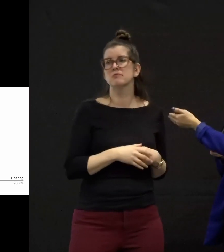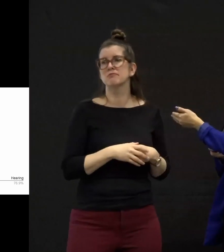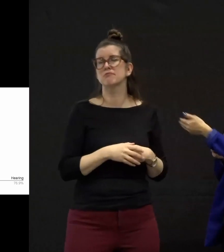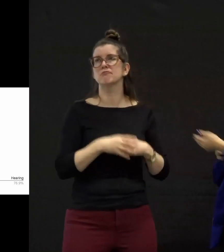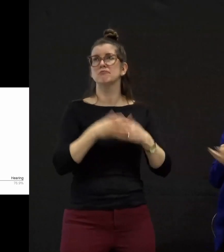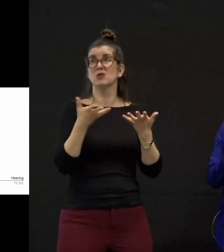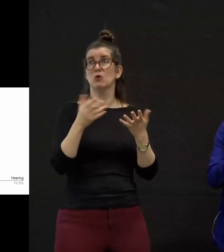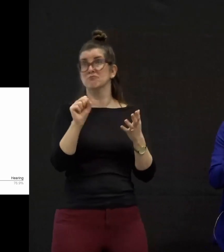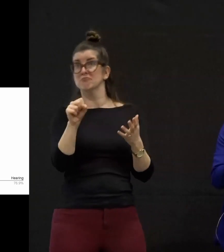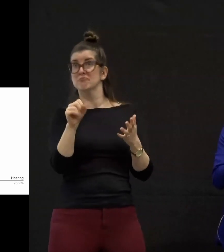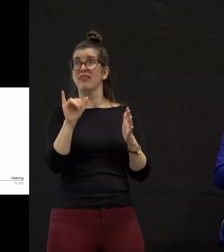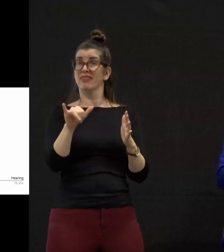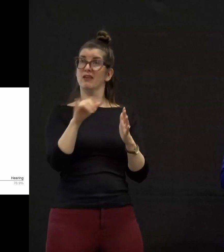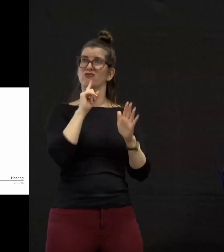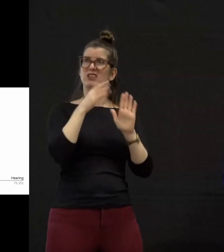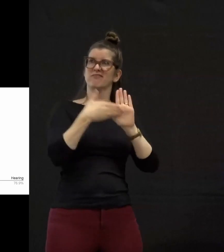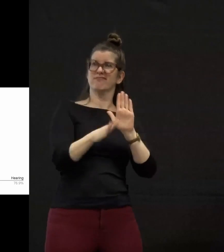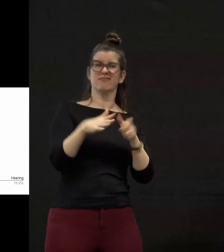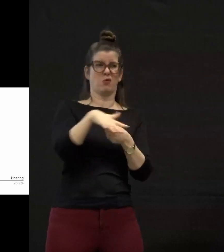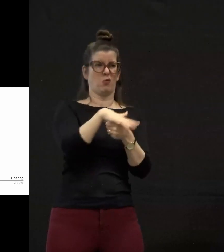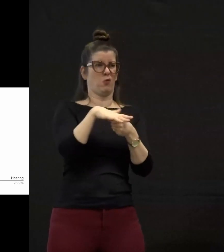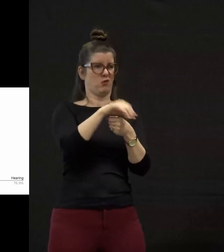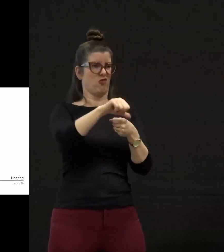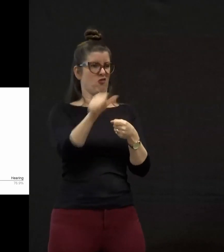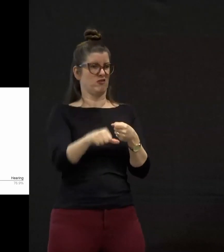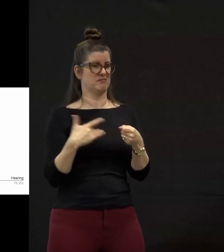yeah, so I think that reflects our local area quite a bit.